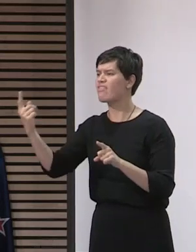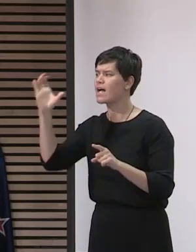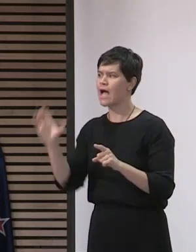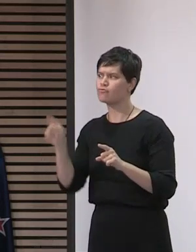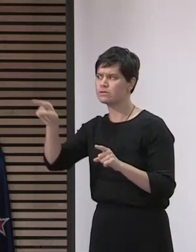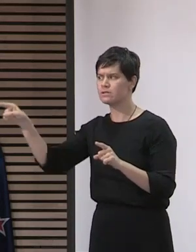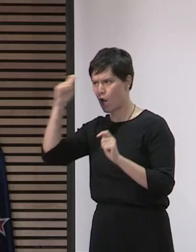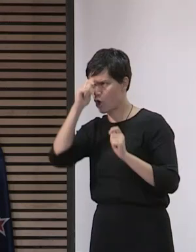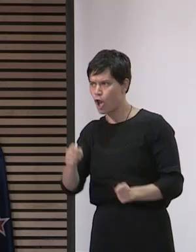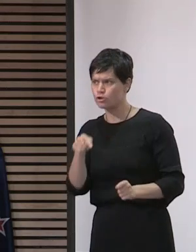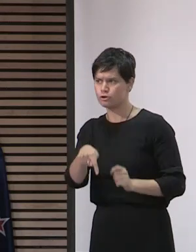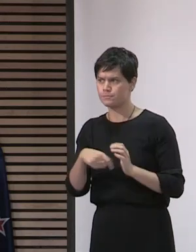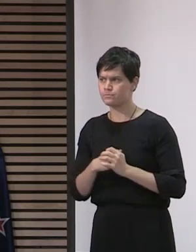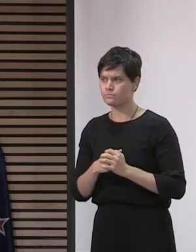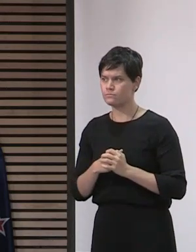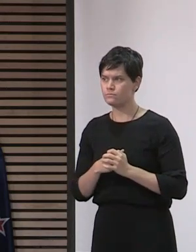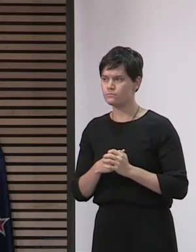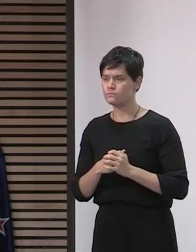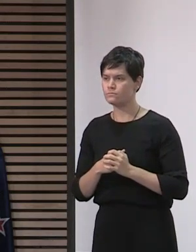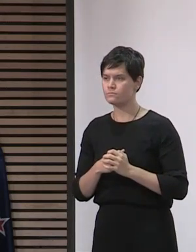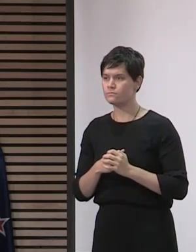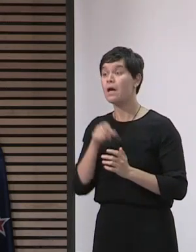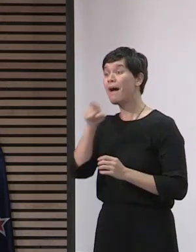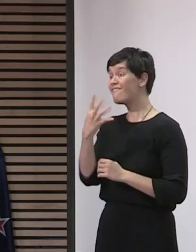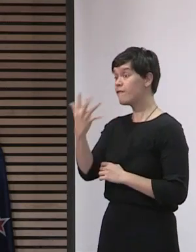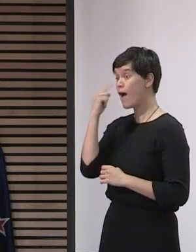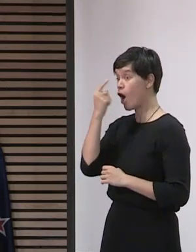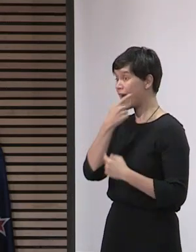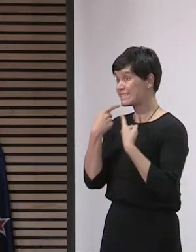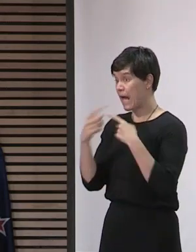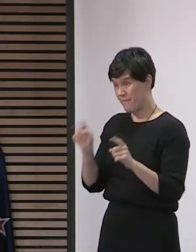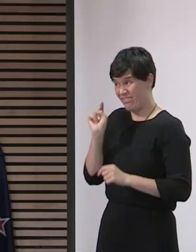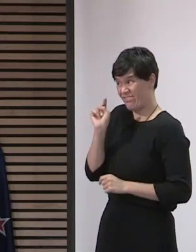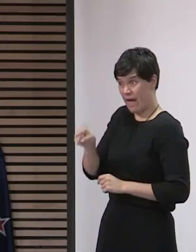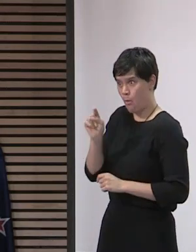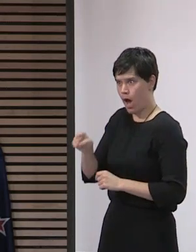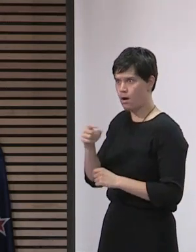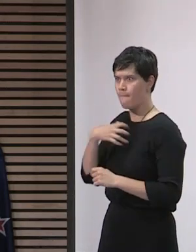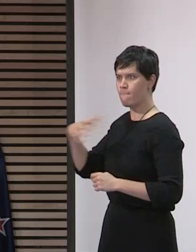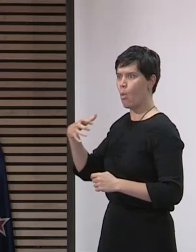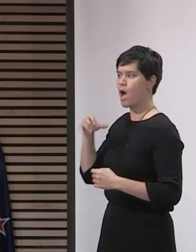similar to some of the statements we've seen from other partners. One aspect of that